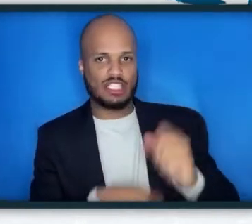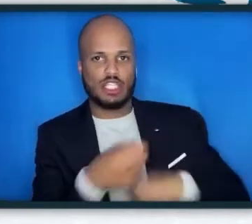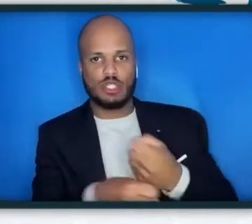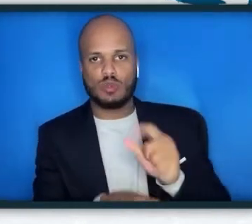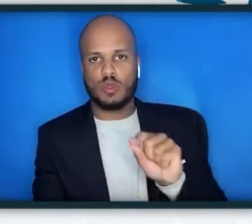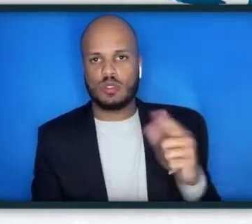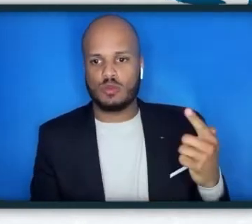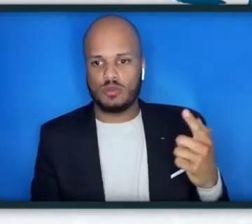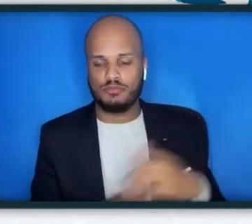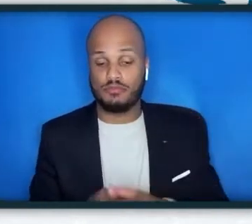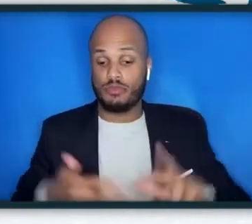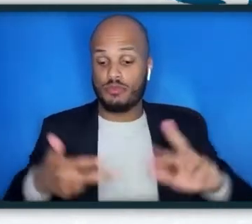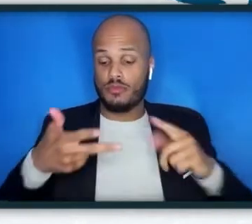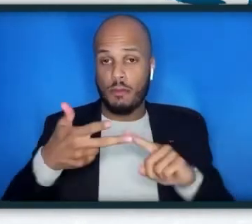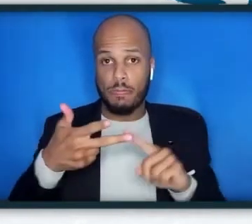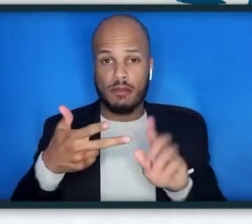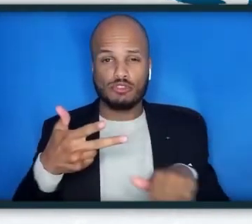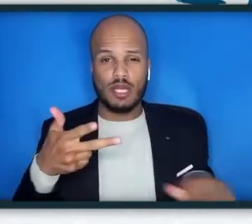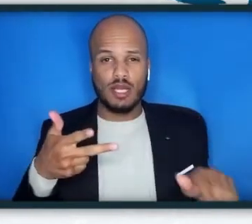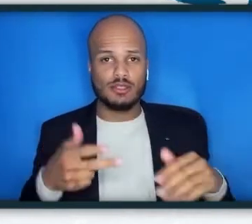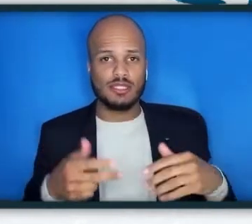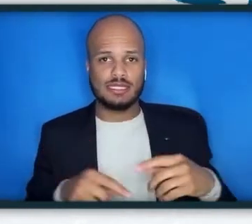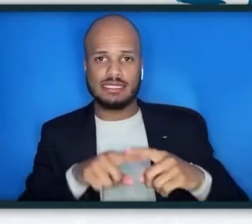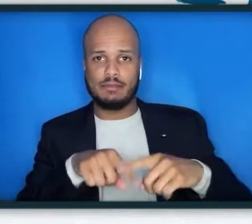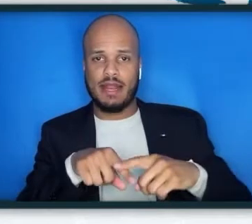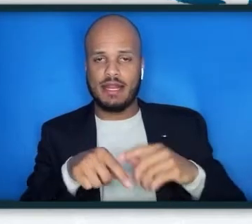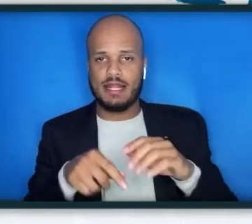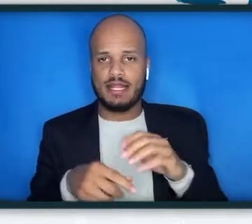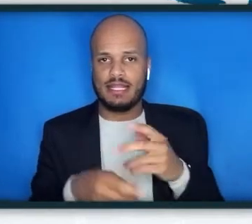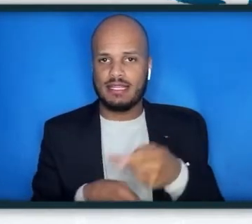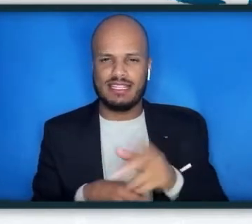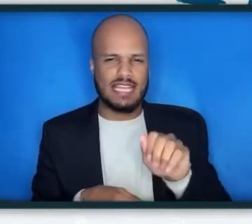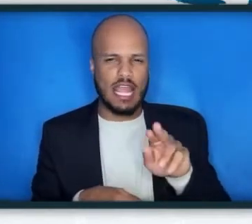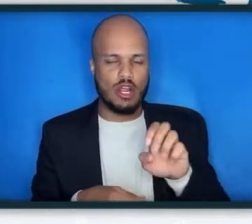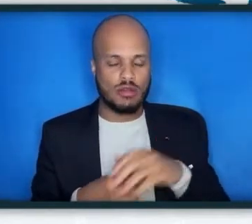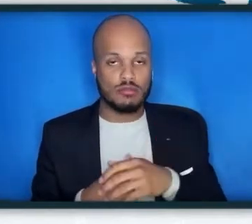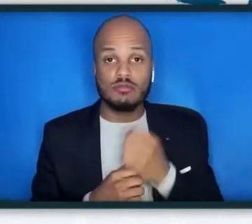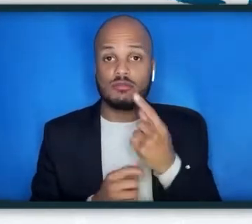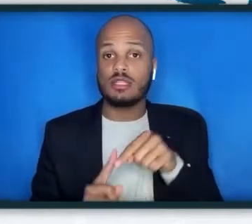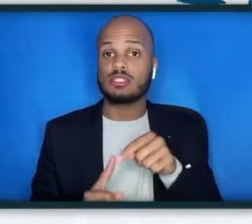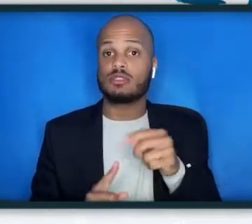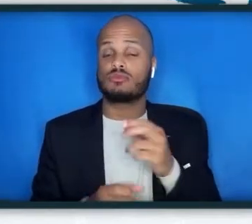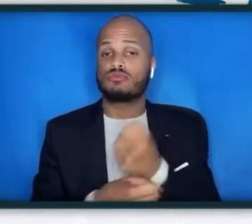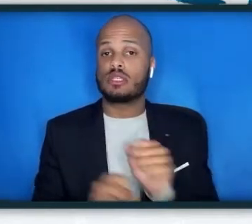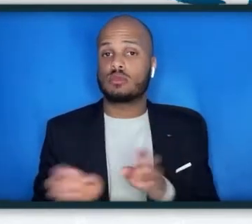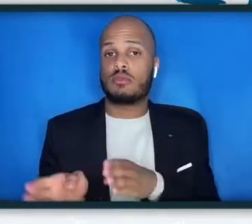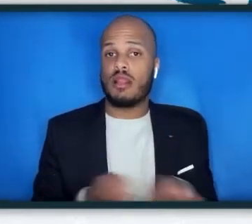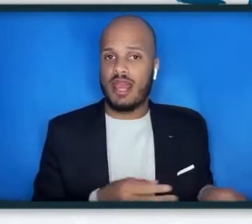Third, the child and dependent care tax credit. The Rescue Plan expands the child and dependent care tax